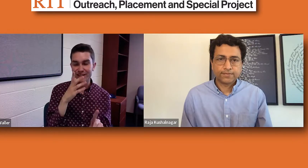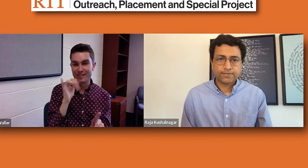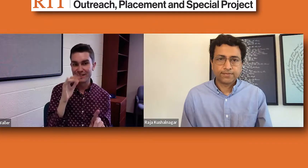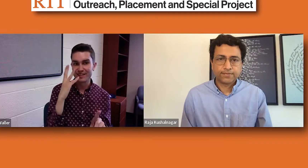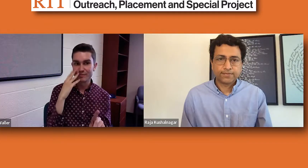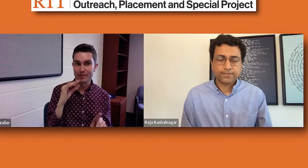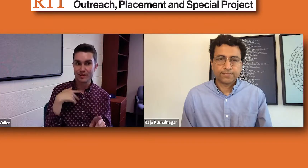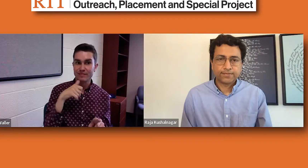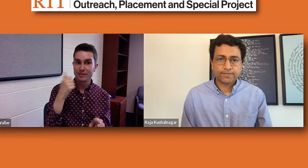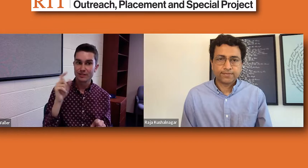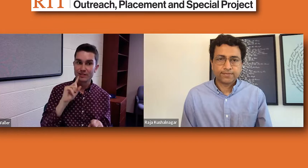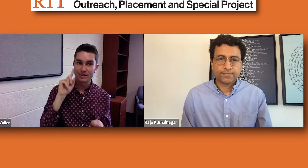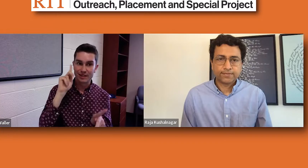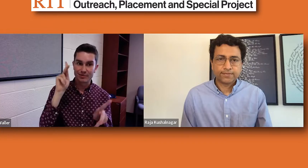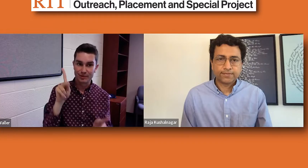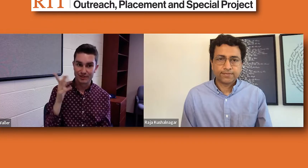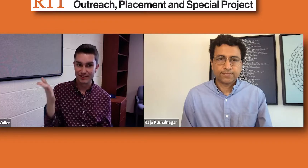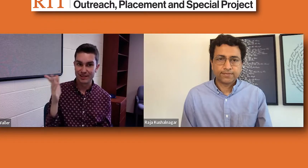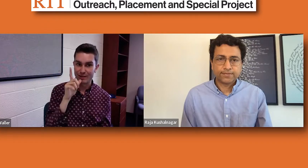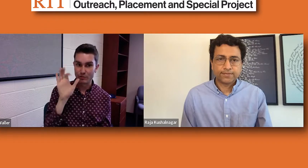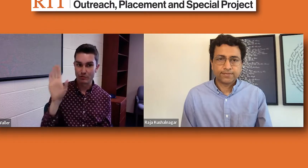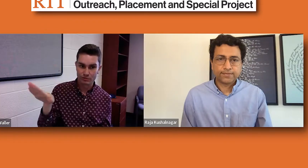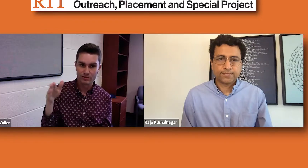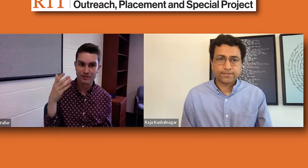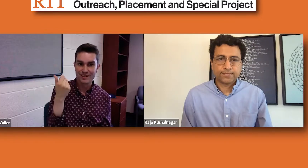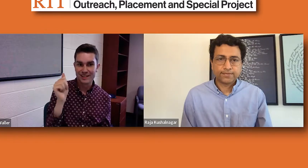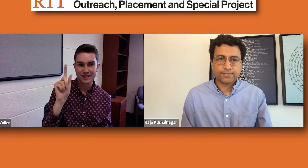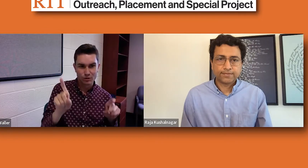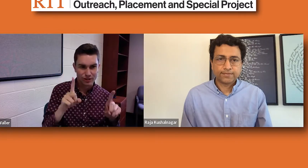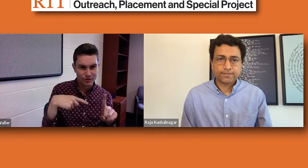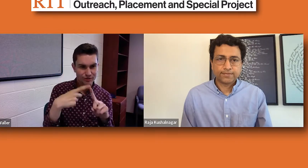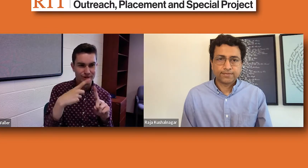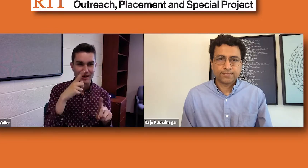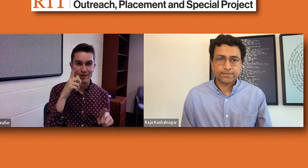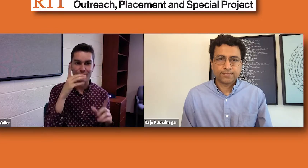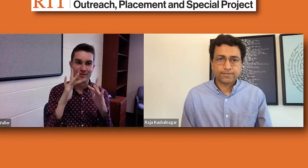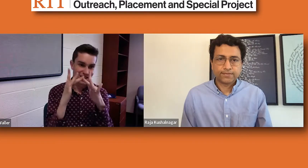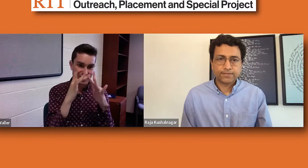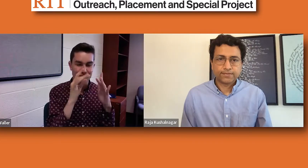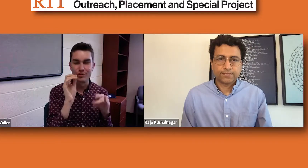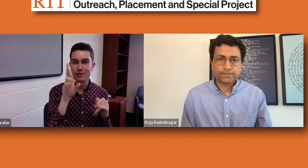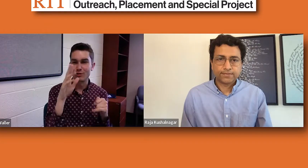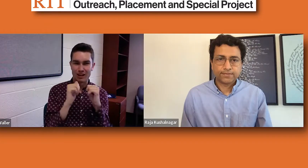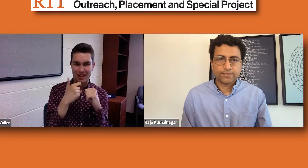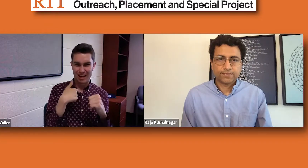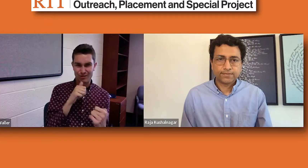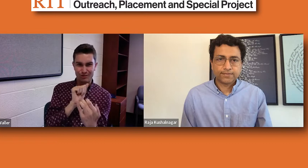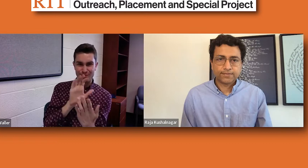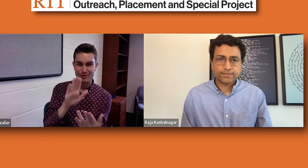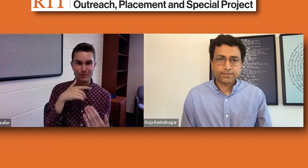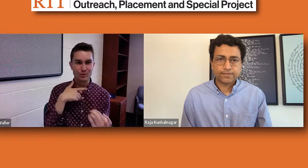If I know that there's another Deaf person there and I can ask questions and sort of expand my network through other people like her,